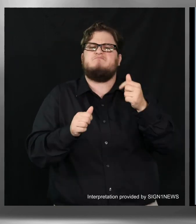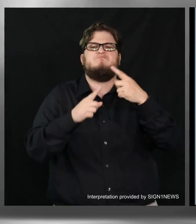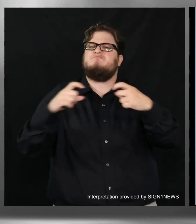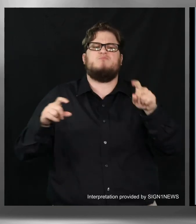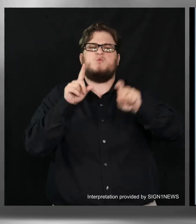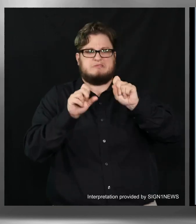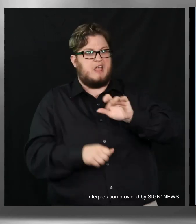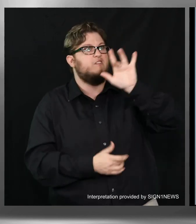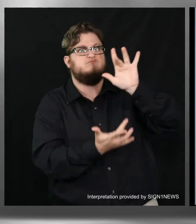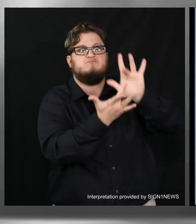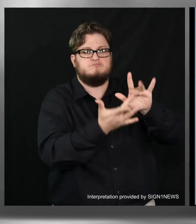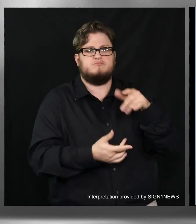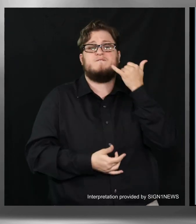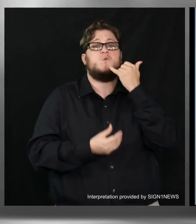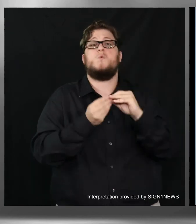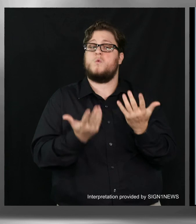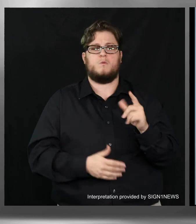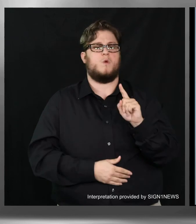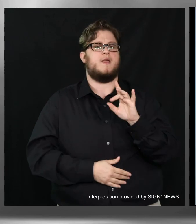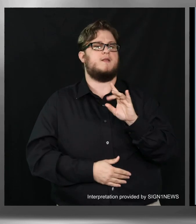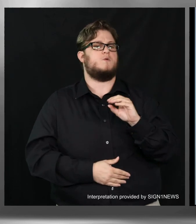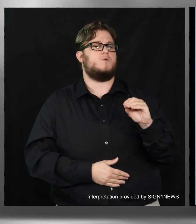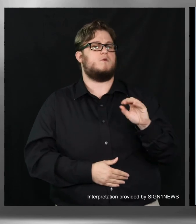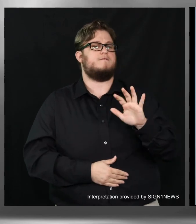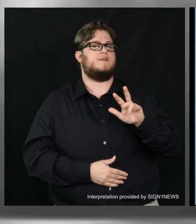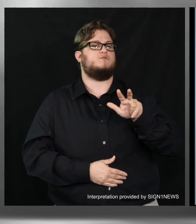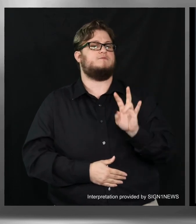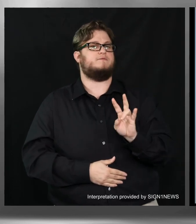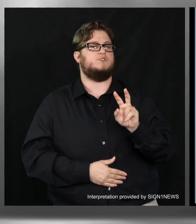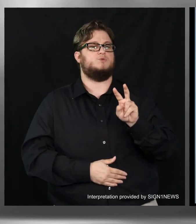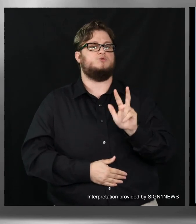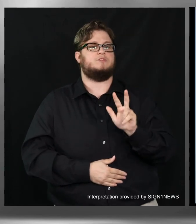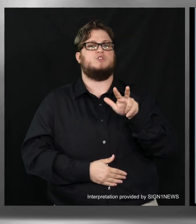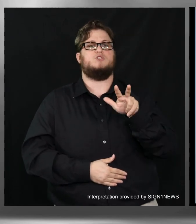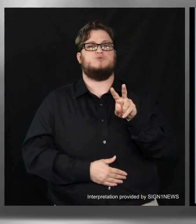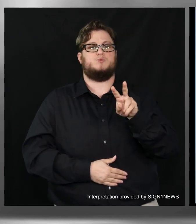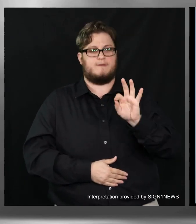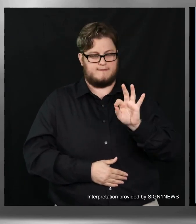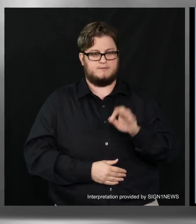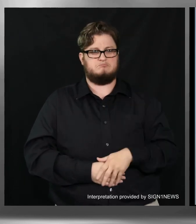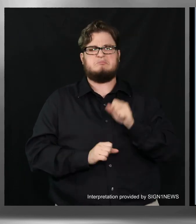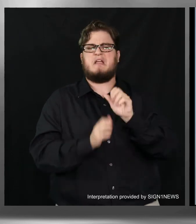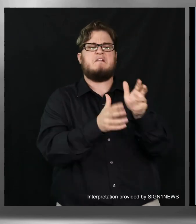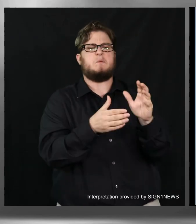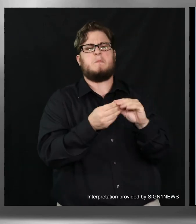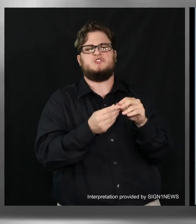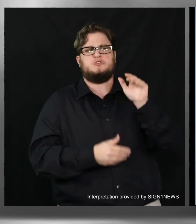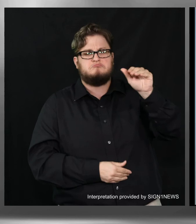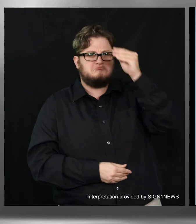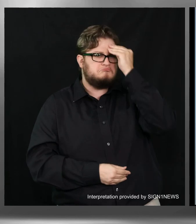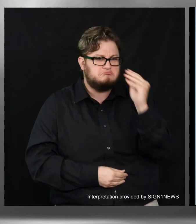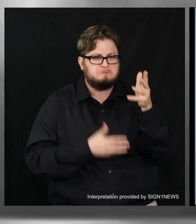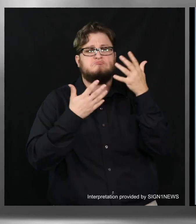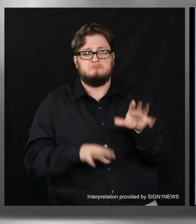1-800-537-2329